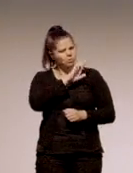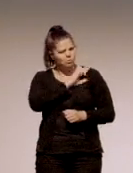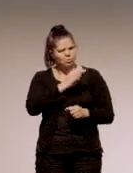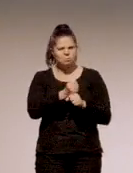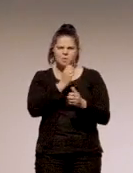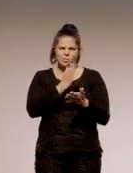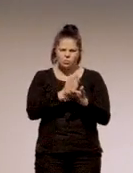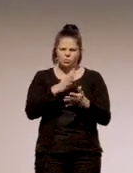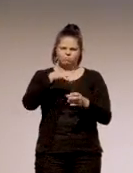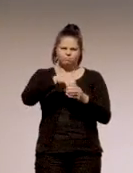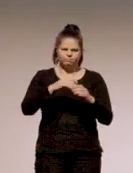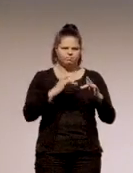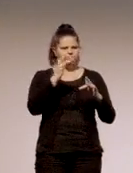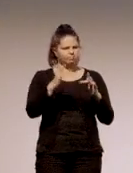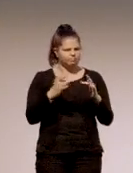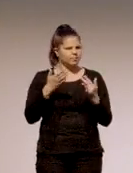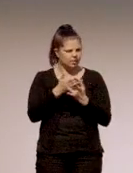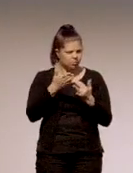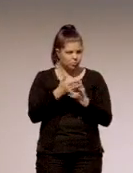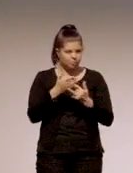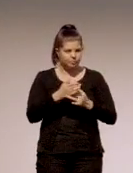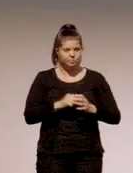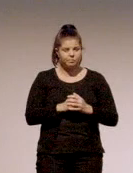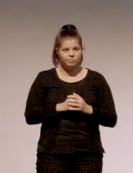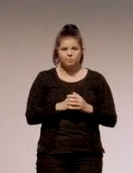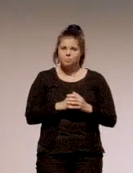anyone can contribute by embedding inclusive design into their work